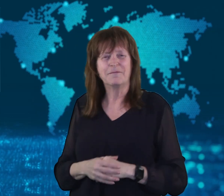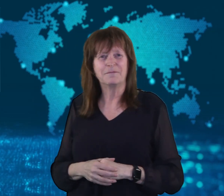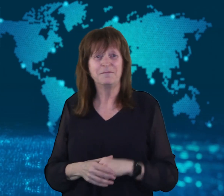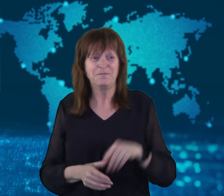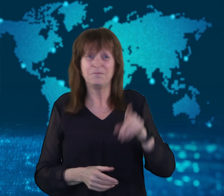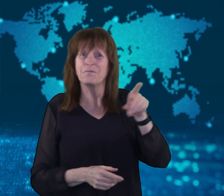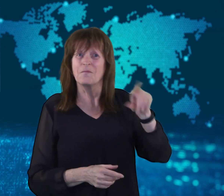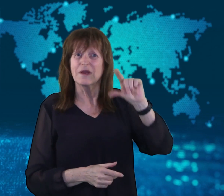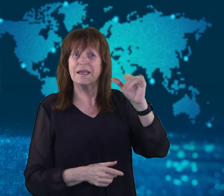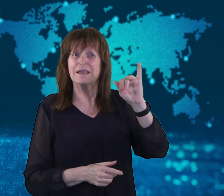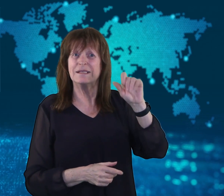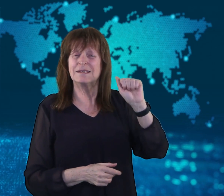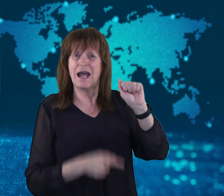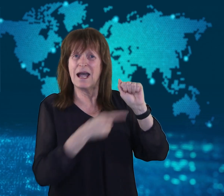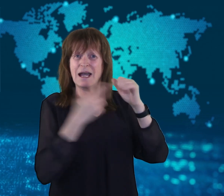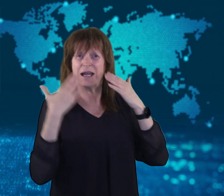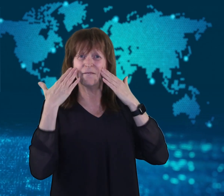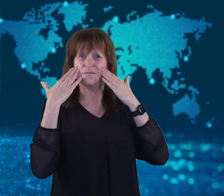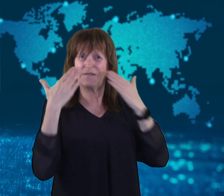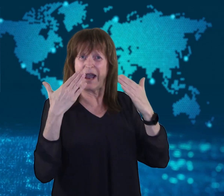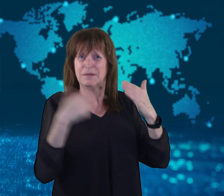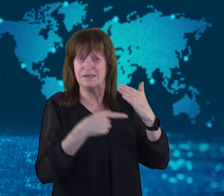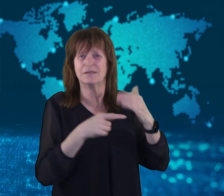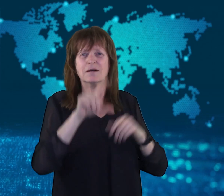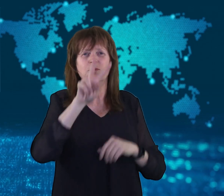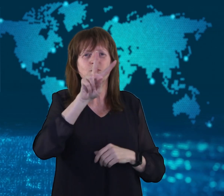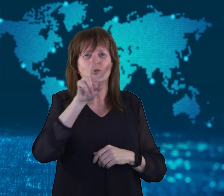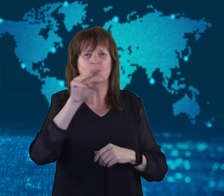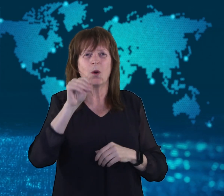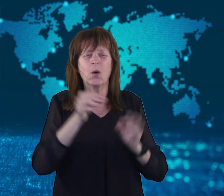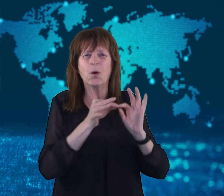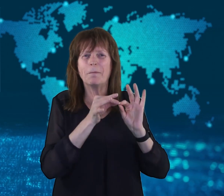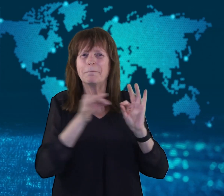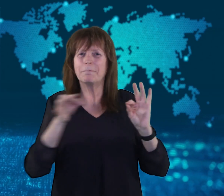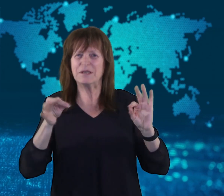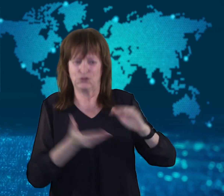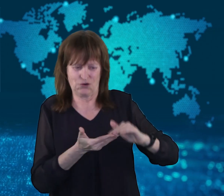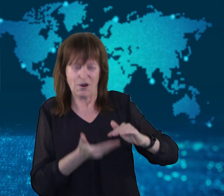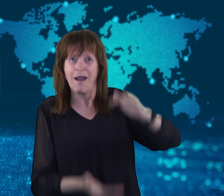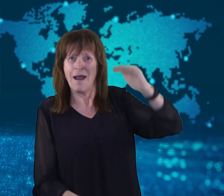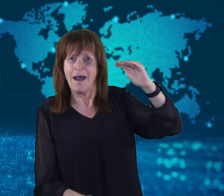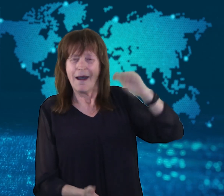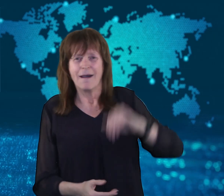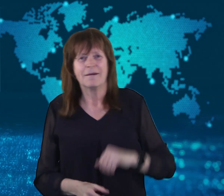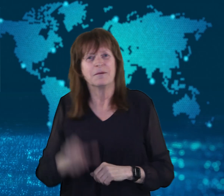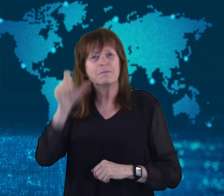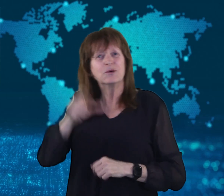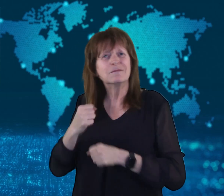That famous Giza sphinx is 20 meters high.